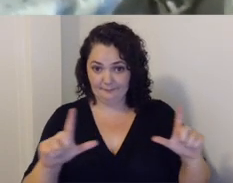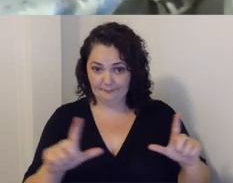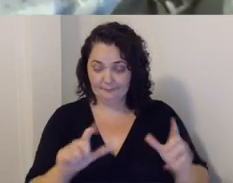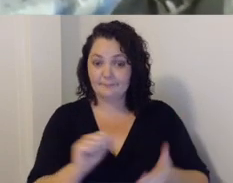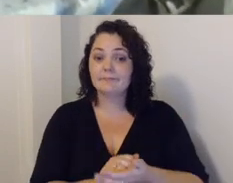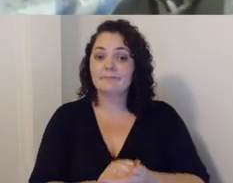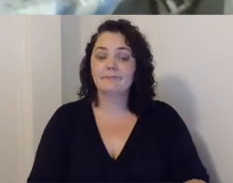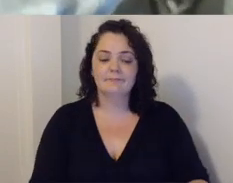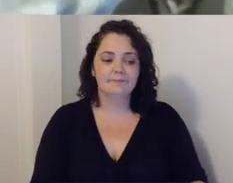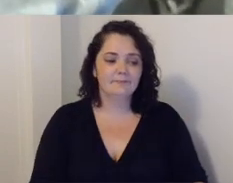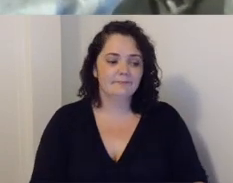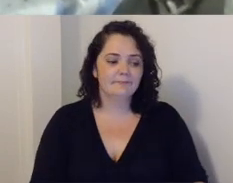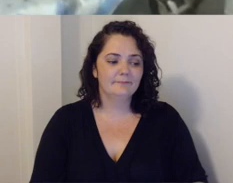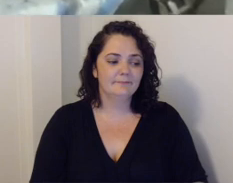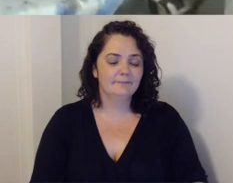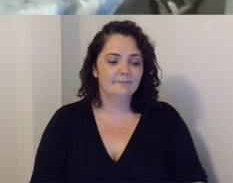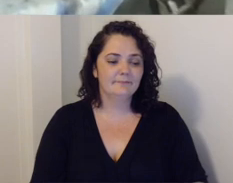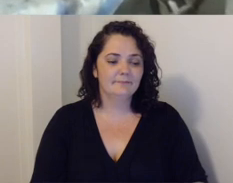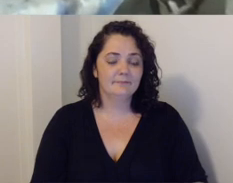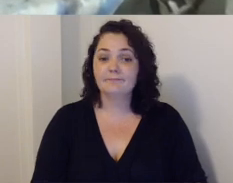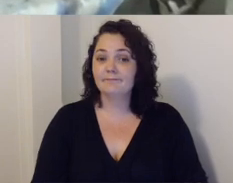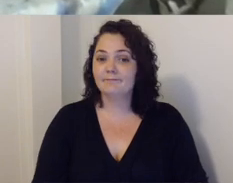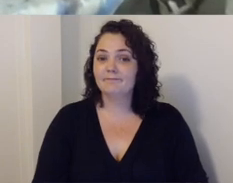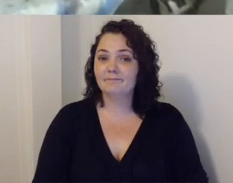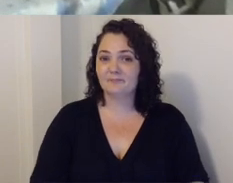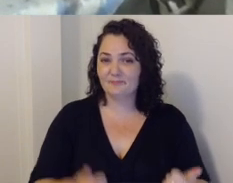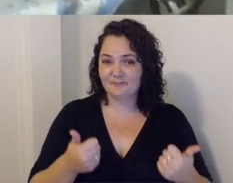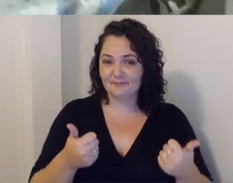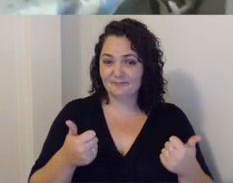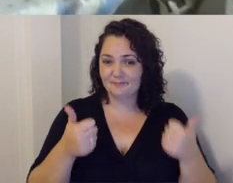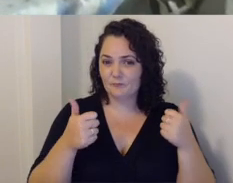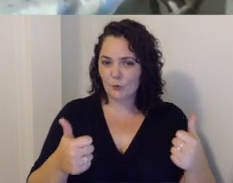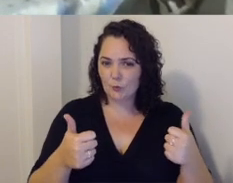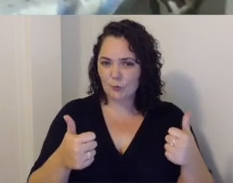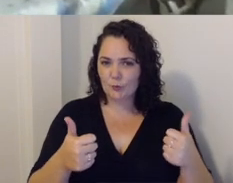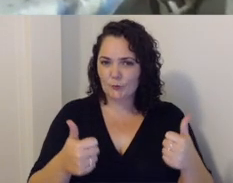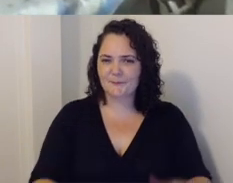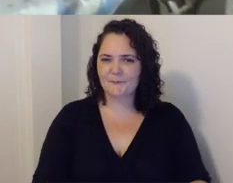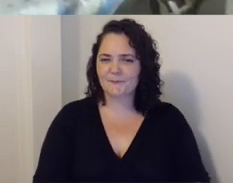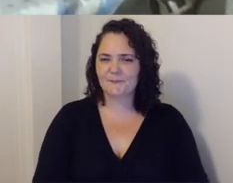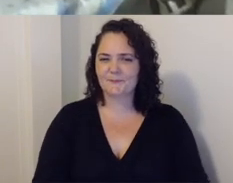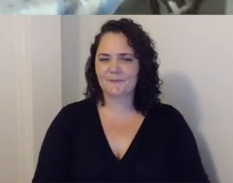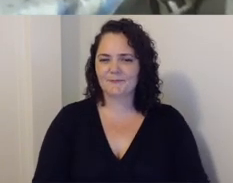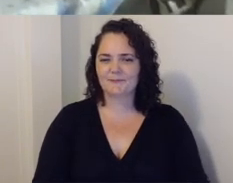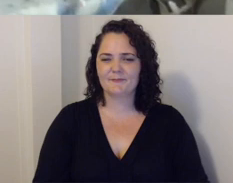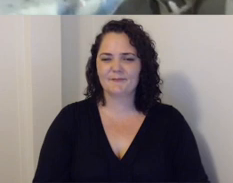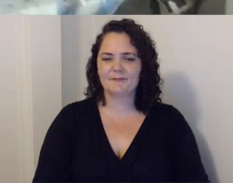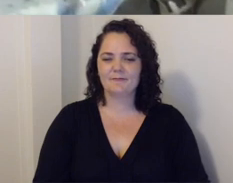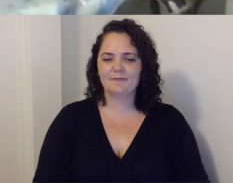And focus, how's that look? Alright I'm getting thumbs up from our producer here alright now